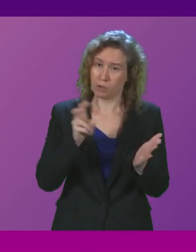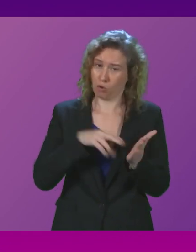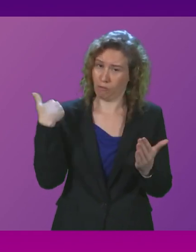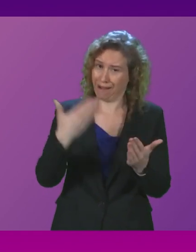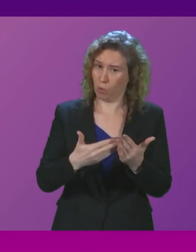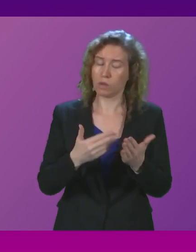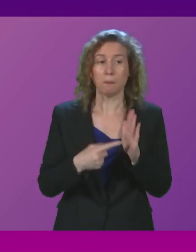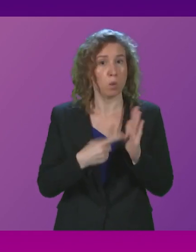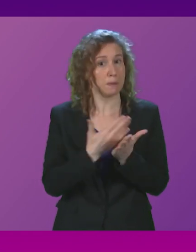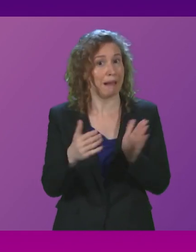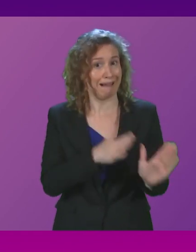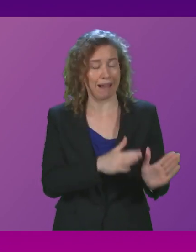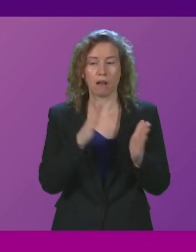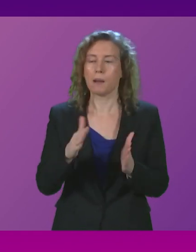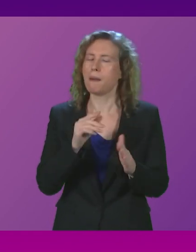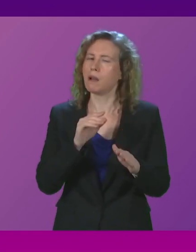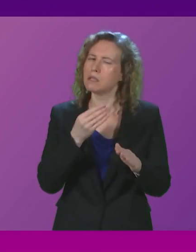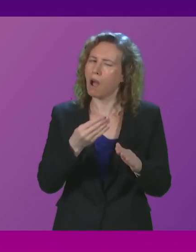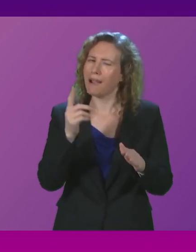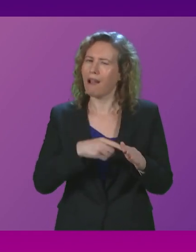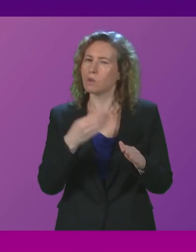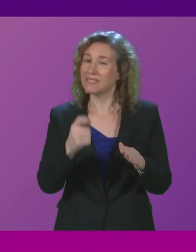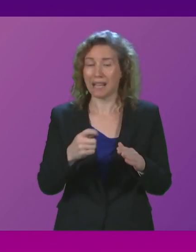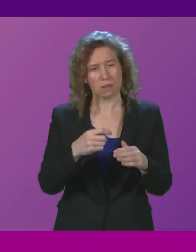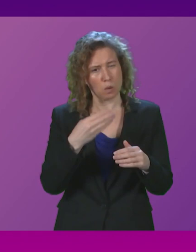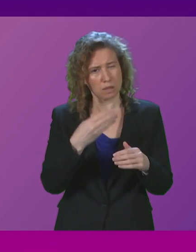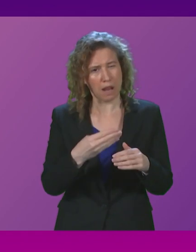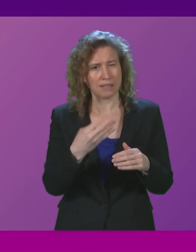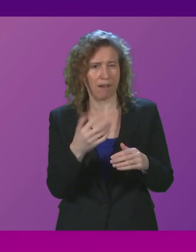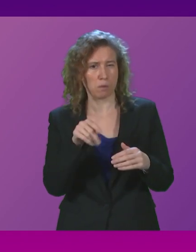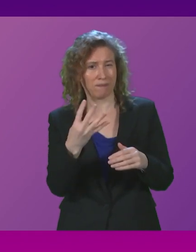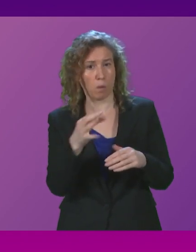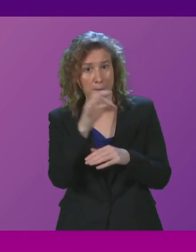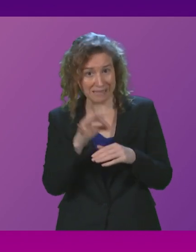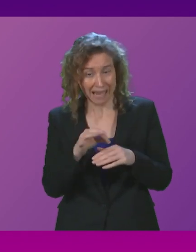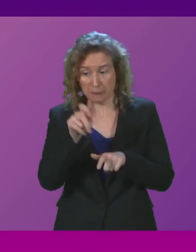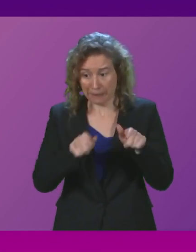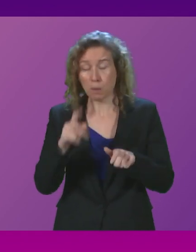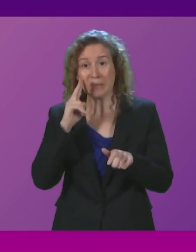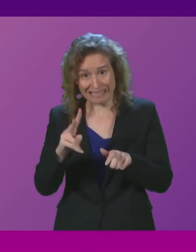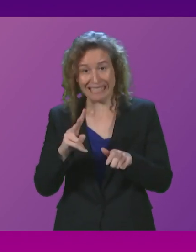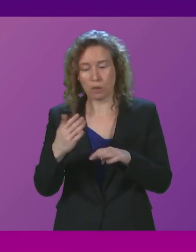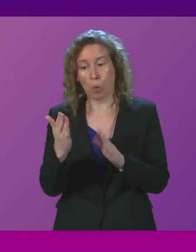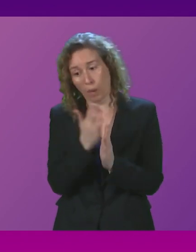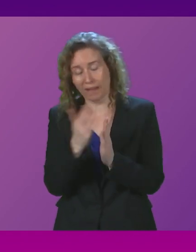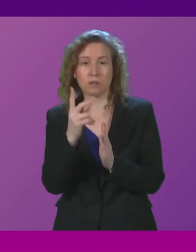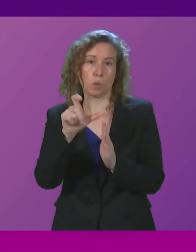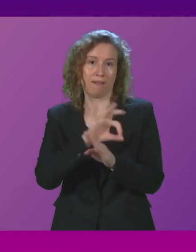However, more than nine out of 10 patients—95.4 per cent of patients—were seen within the 12-hour target time.